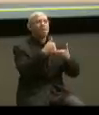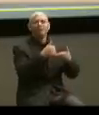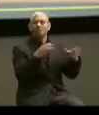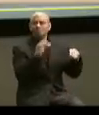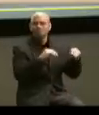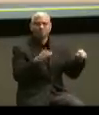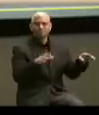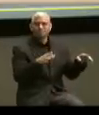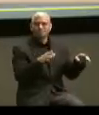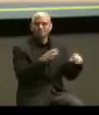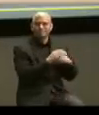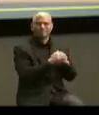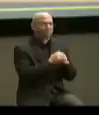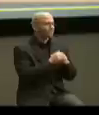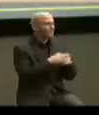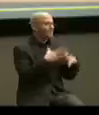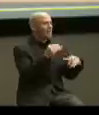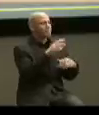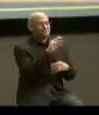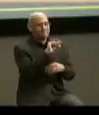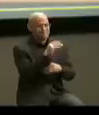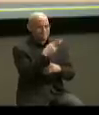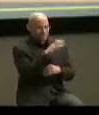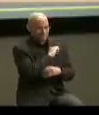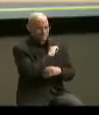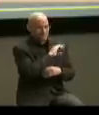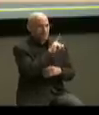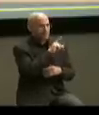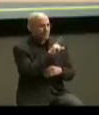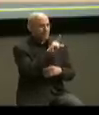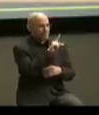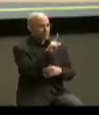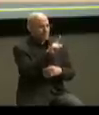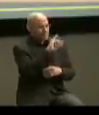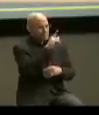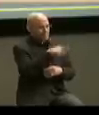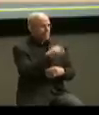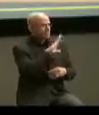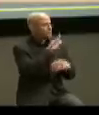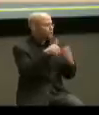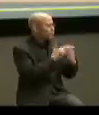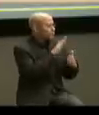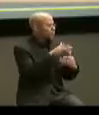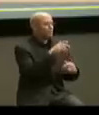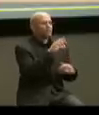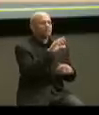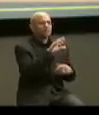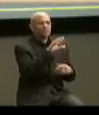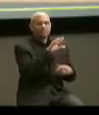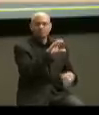MICHELLE AND LIZ, THANK YOU SO MUCH TO YOU AND YOUR STAFF, TO